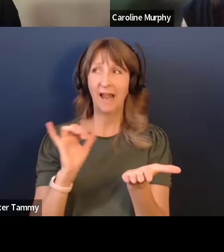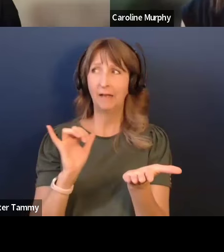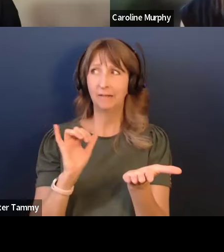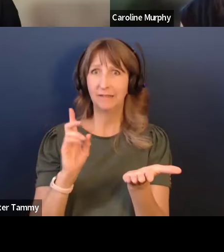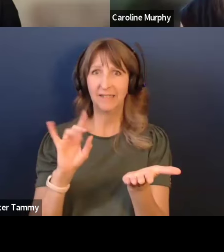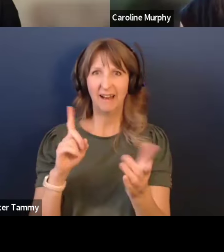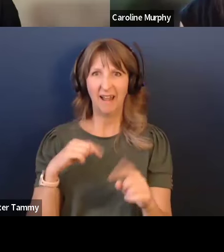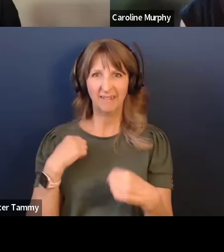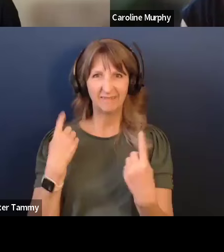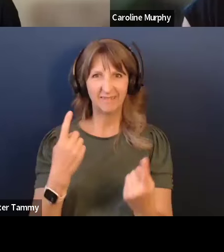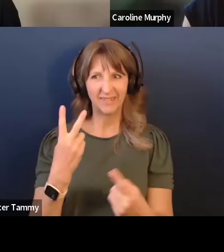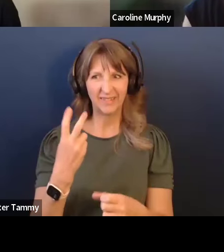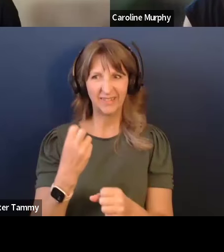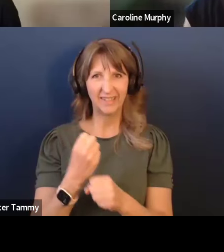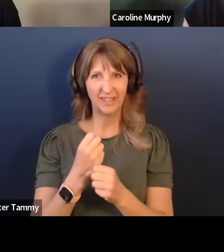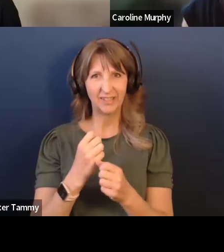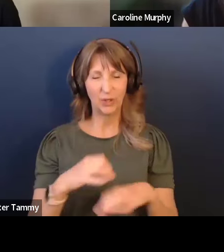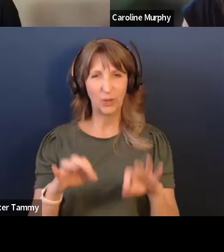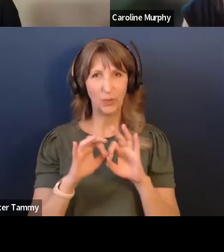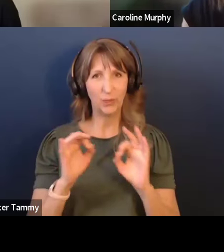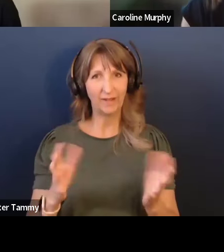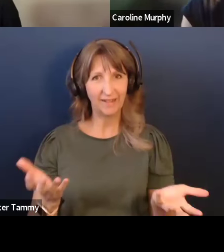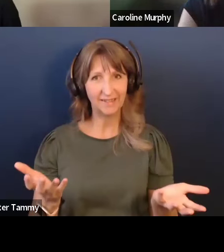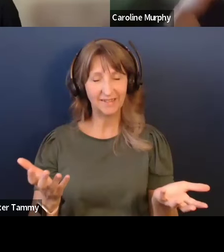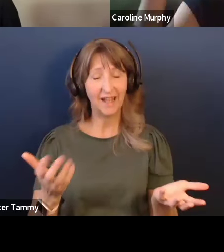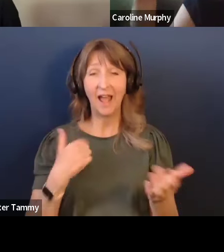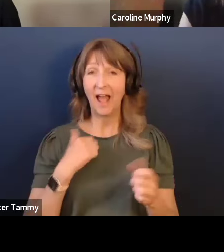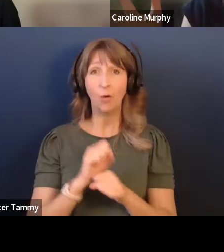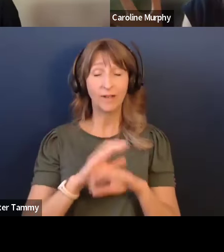I have worked on this bill that was introduced at the start of this session. You know, I have so